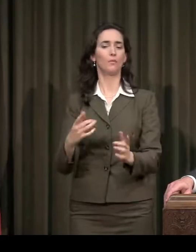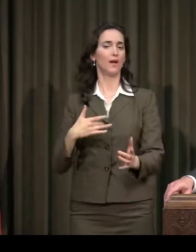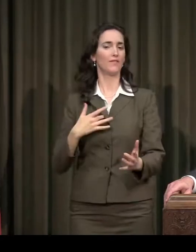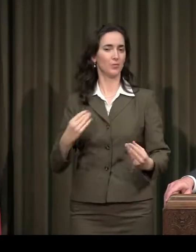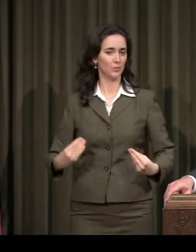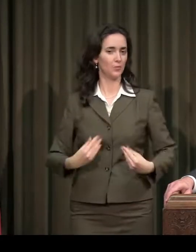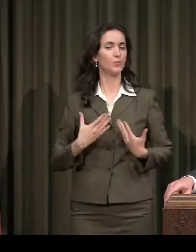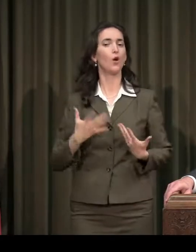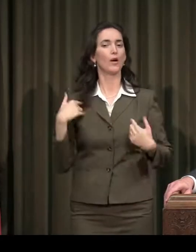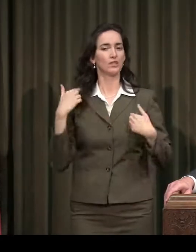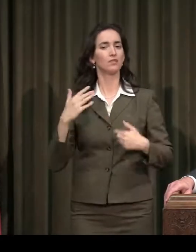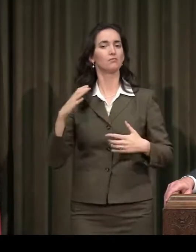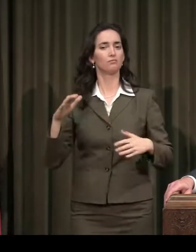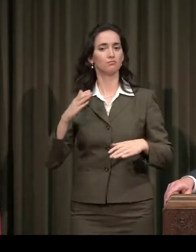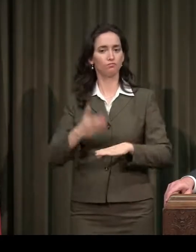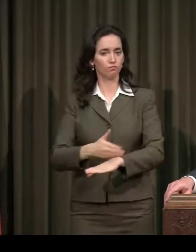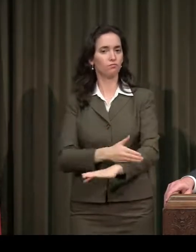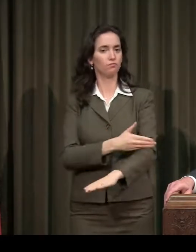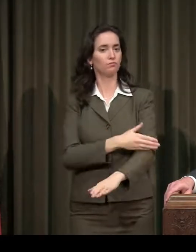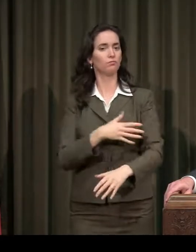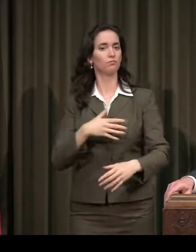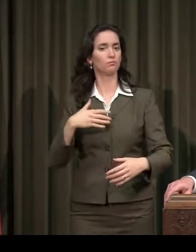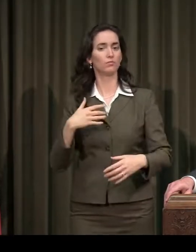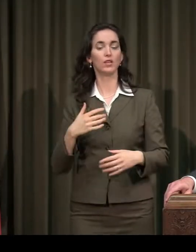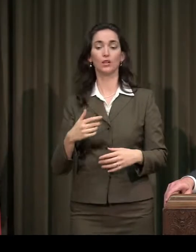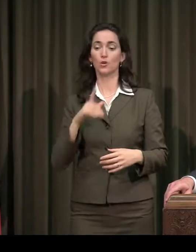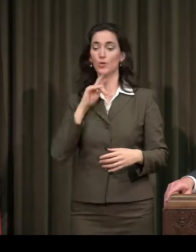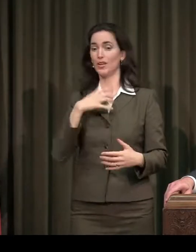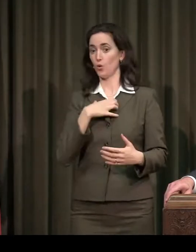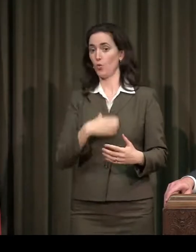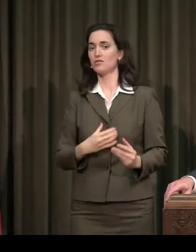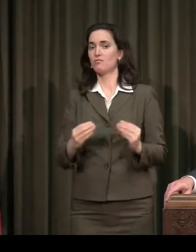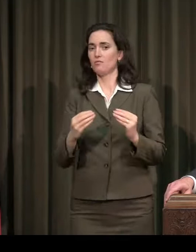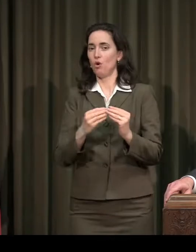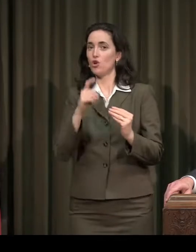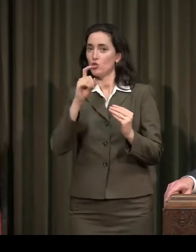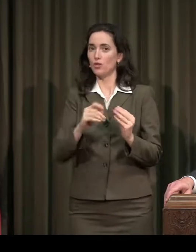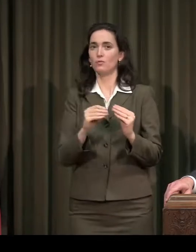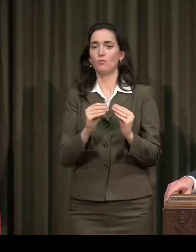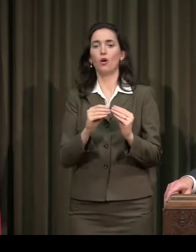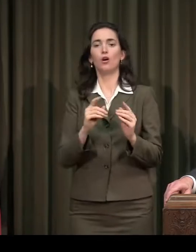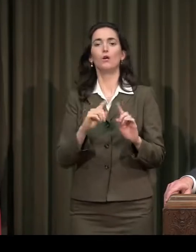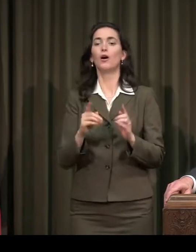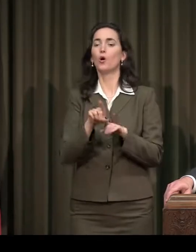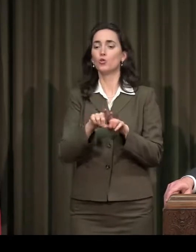it's not as much as we should have and part of the movement is fake but it's